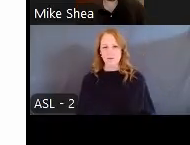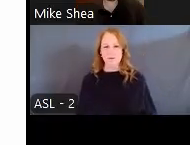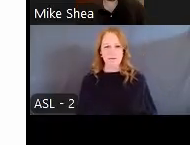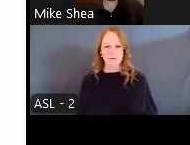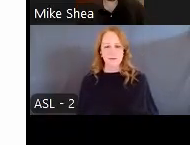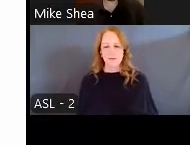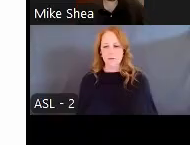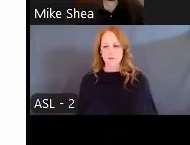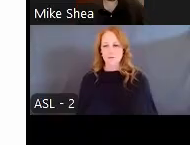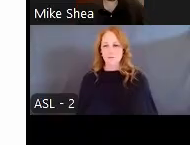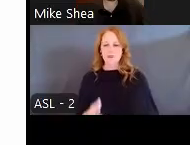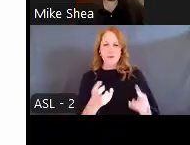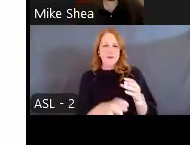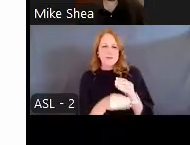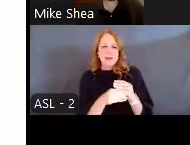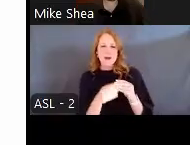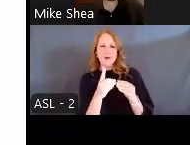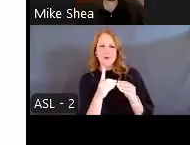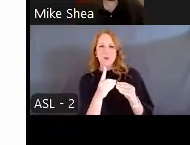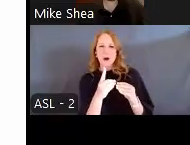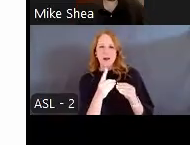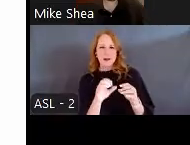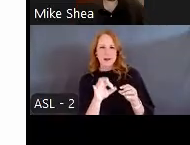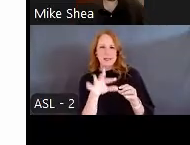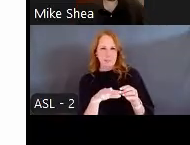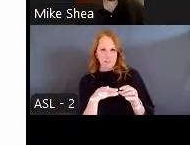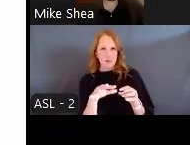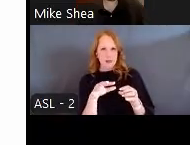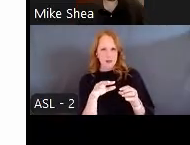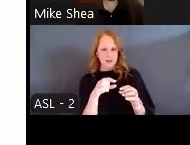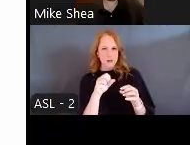I would just add one other tip um to what Susan said and I agree with her.